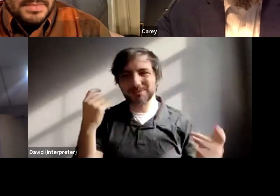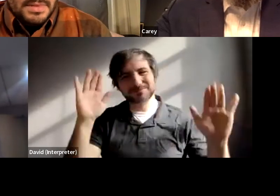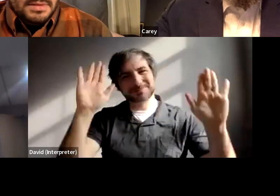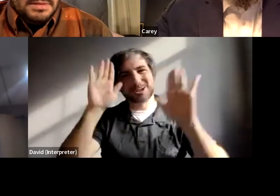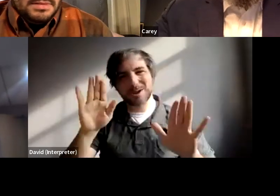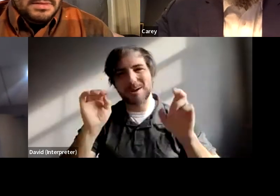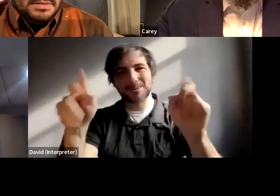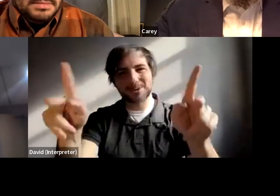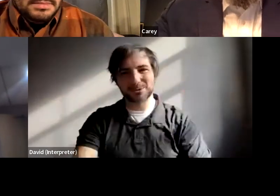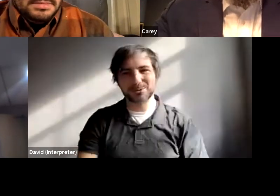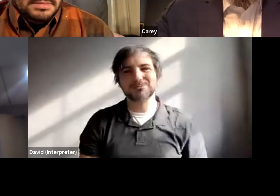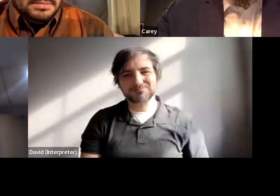Carey: Sherri, you spoke